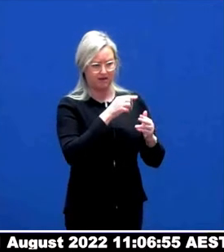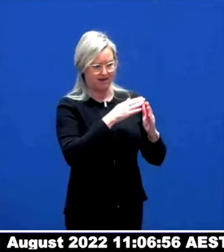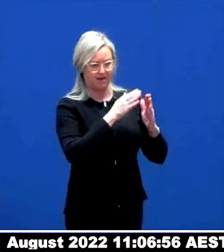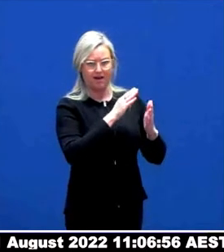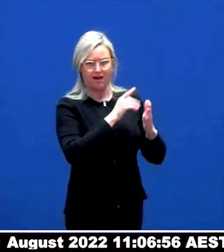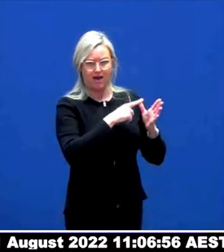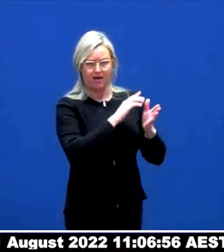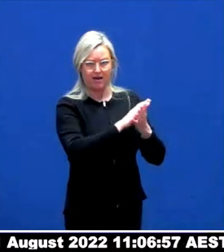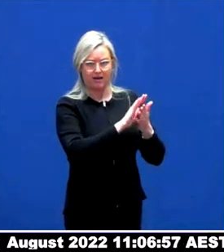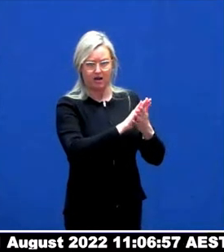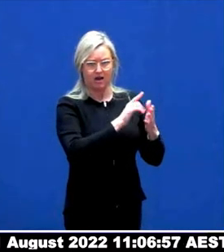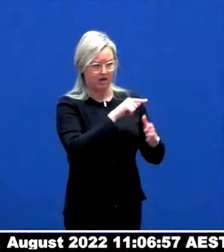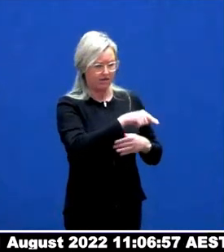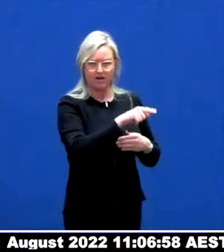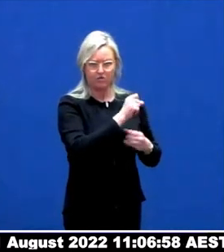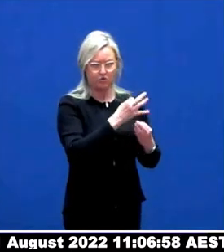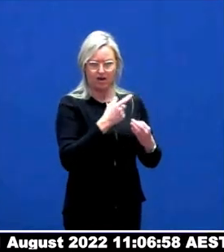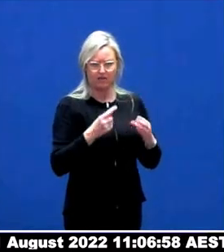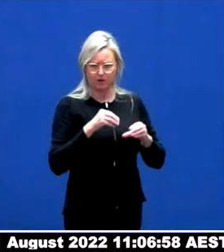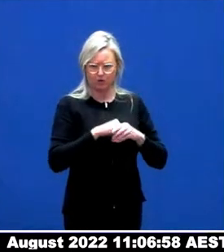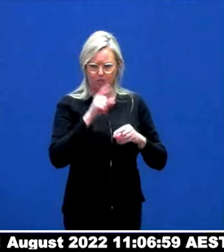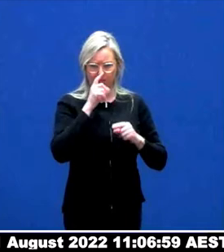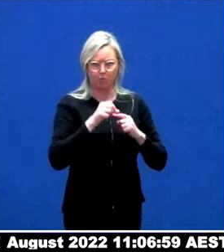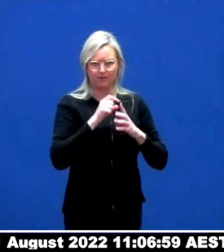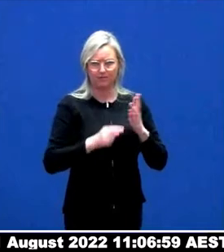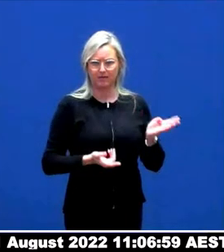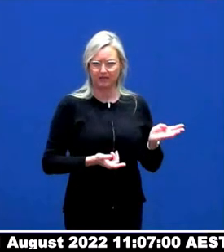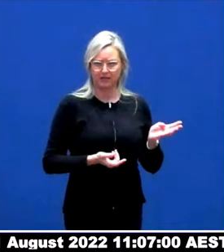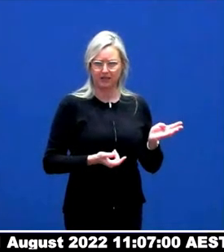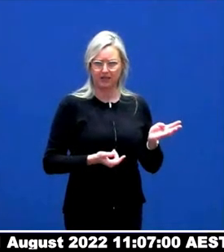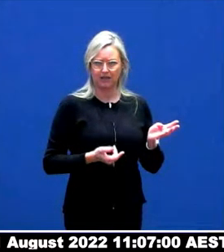I know there is a provision for states to add others, but, nevertheless, it seems to be